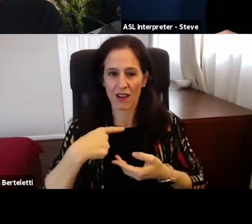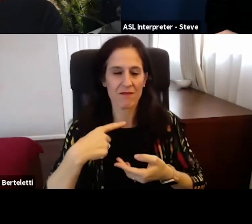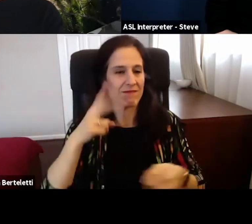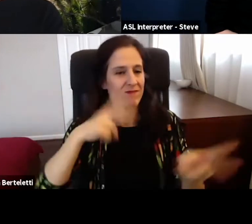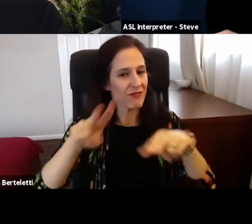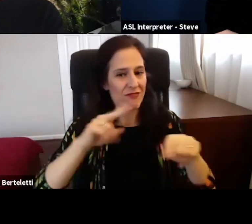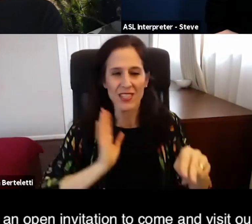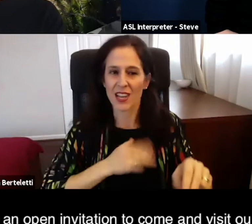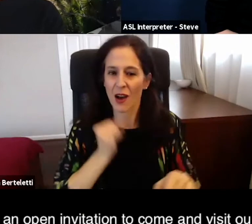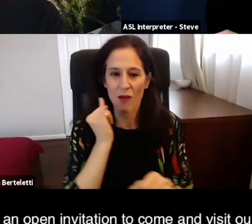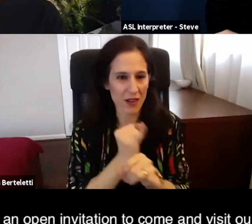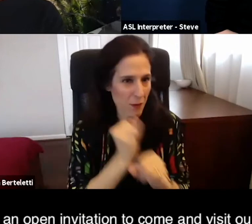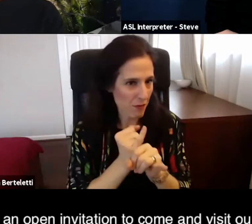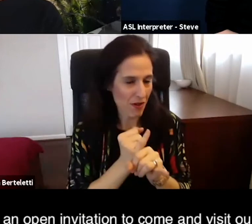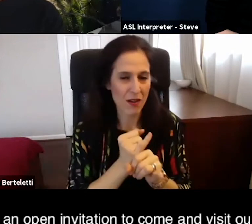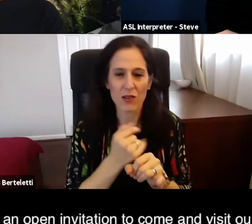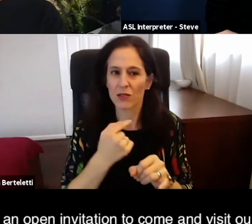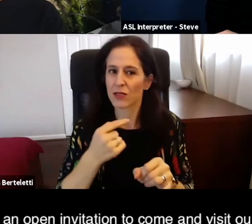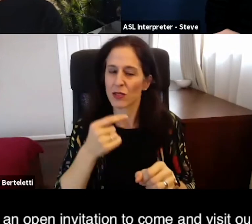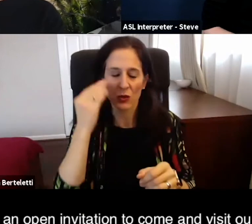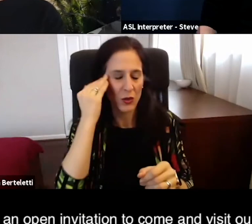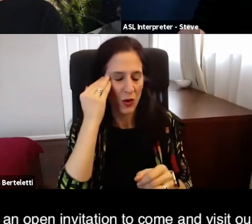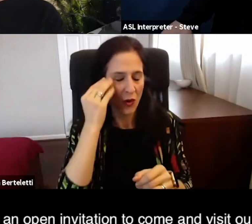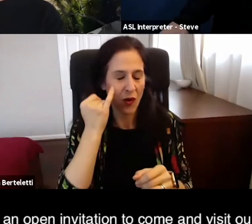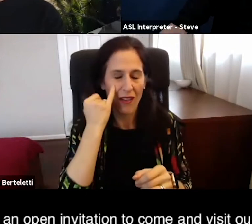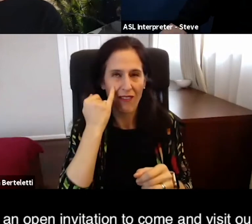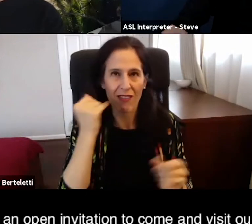so you have an open invitation to come and visit our campus